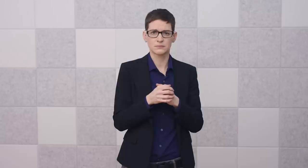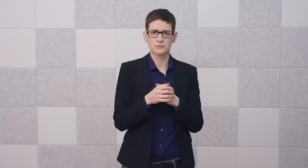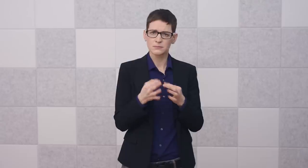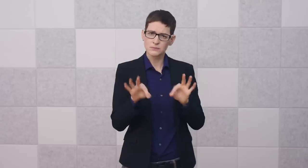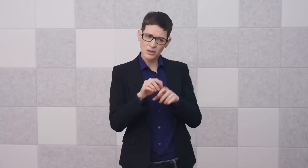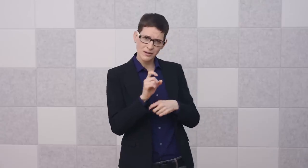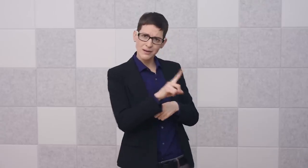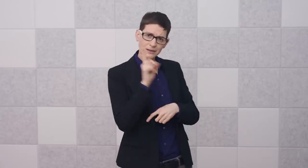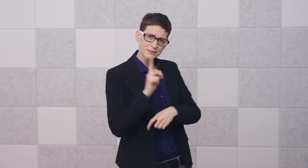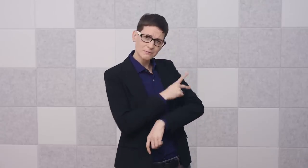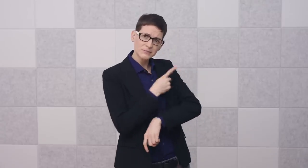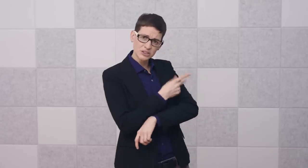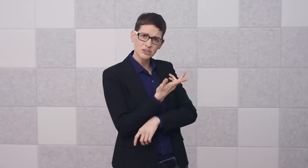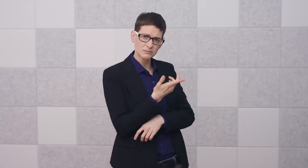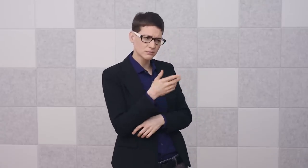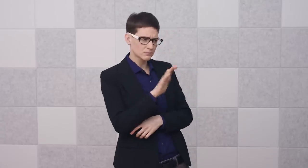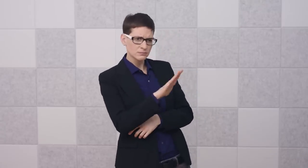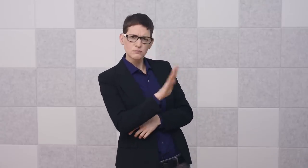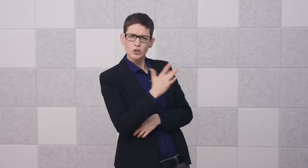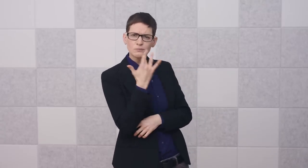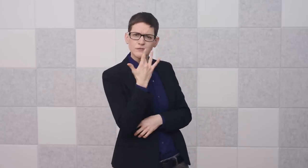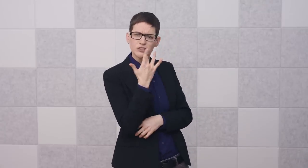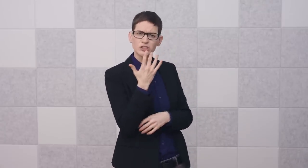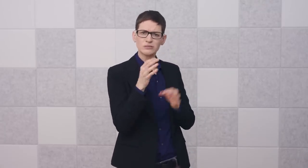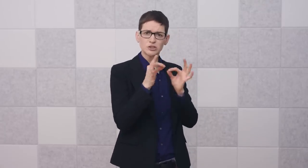directly through an interpreting agency.